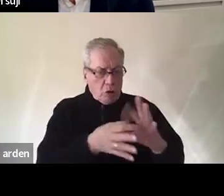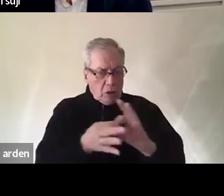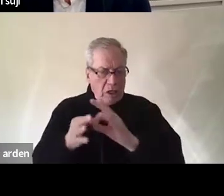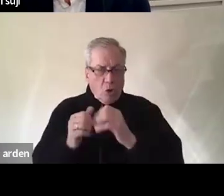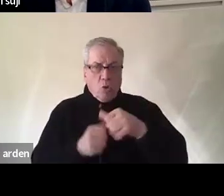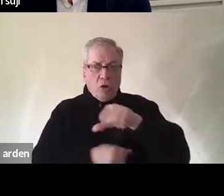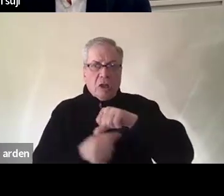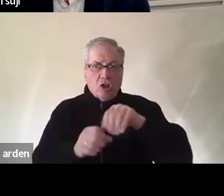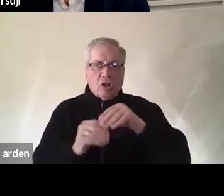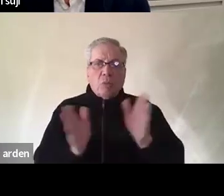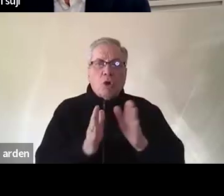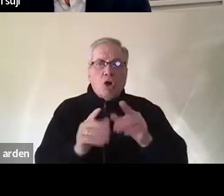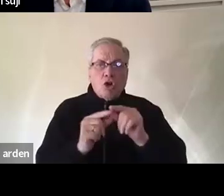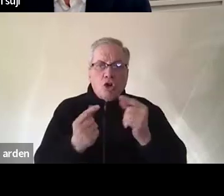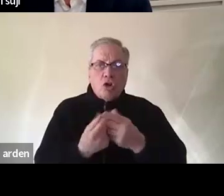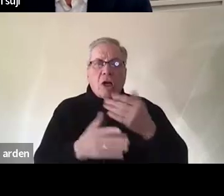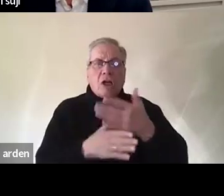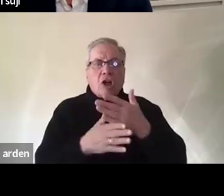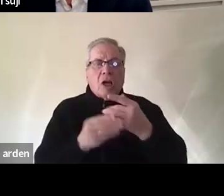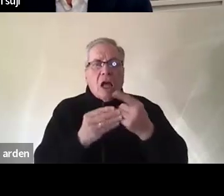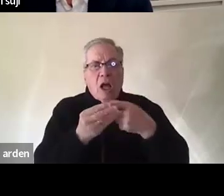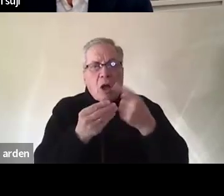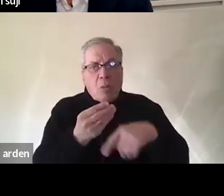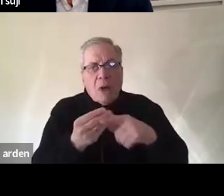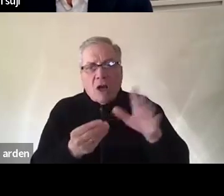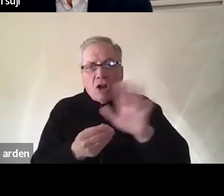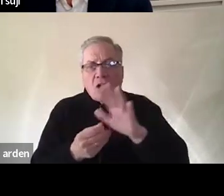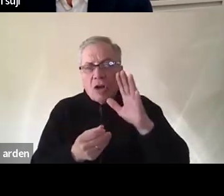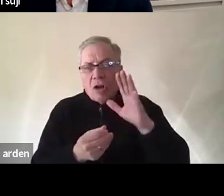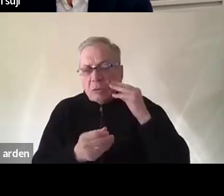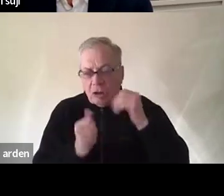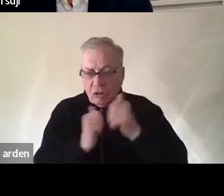with each other in small groups, share about your experiences with the S-STEM programs.